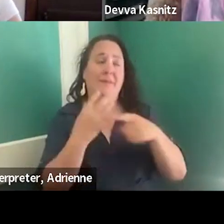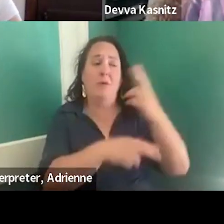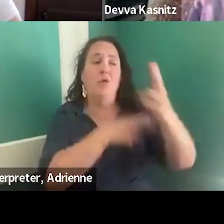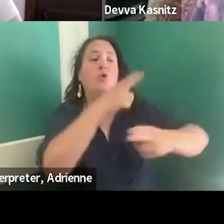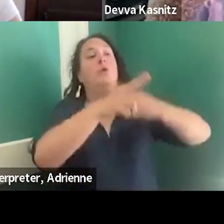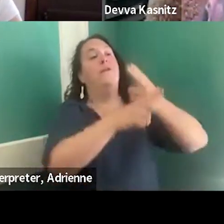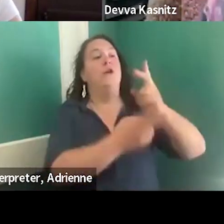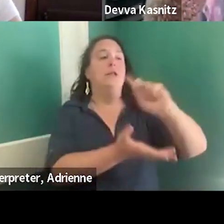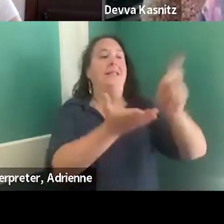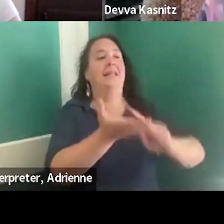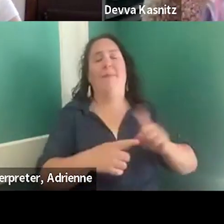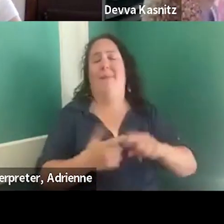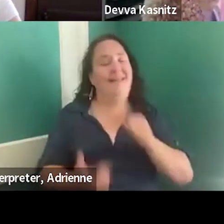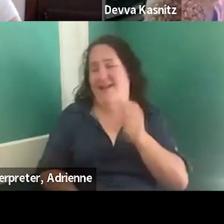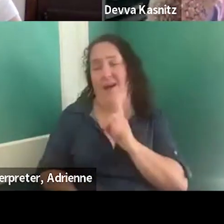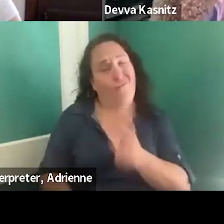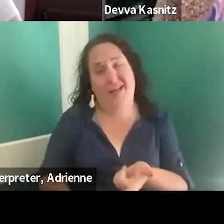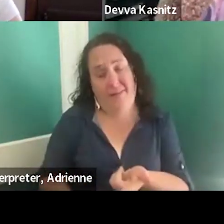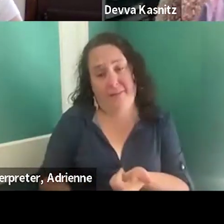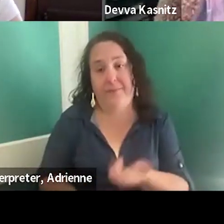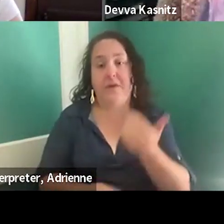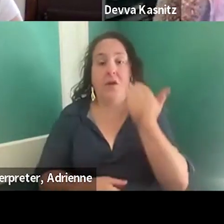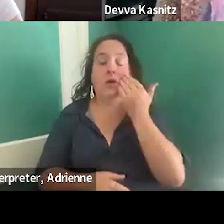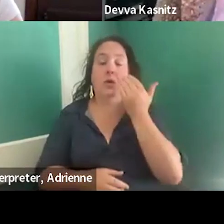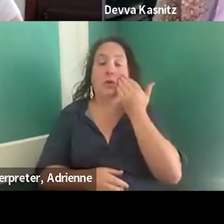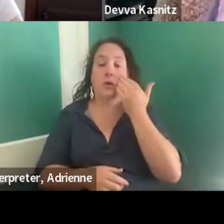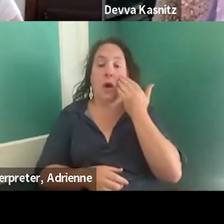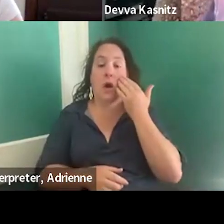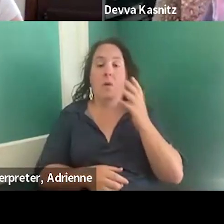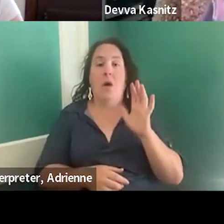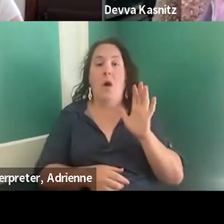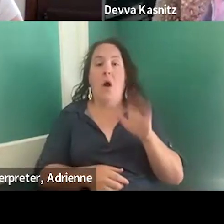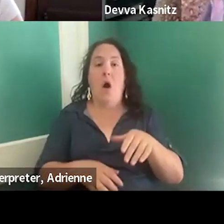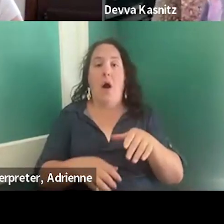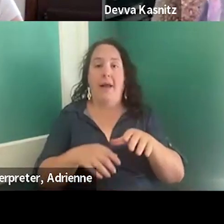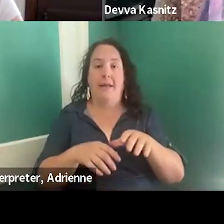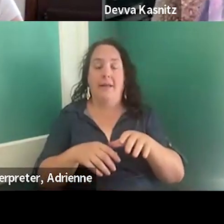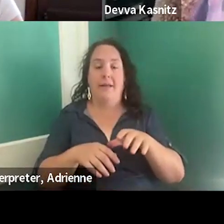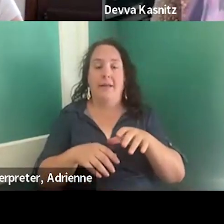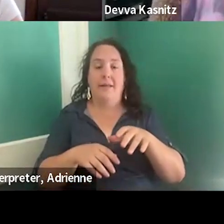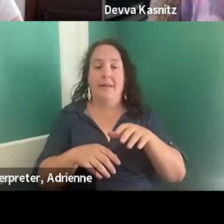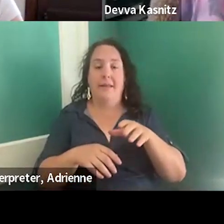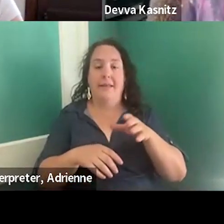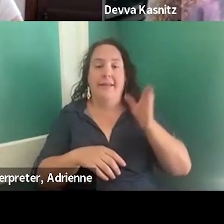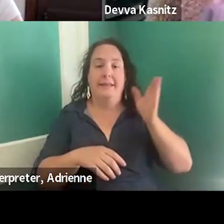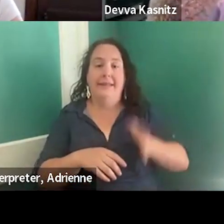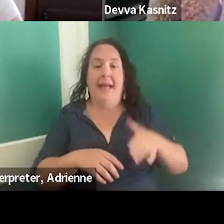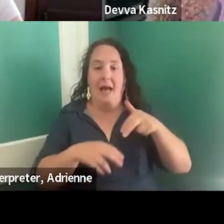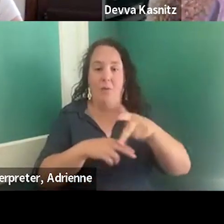So you know the tactile pavers on your curb cuts. That exists so blind people don't walk into the road.